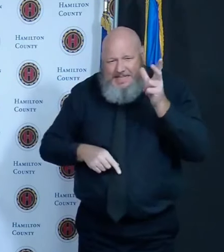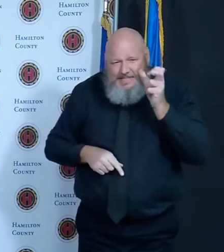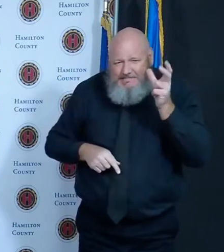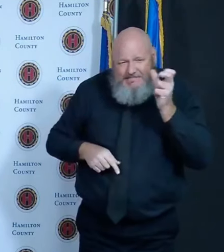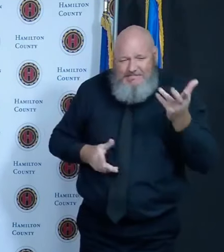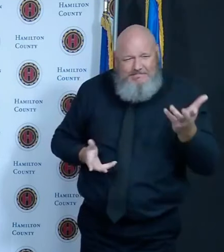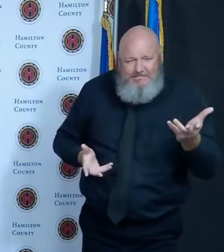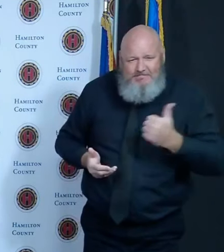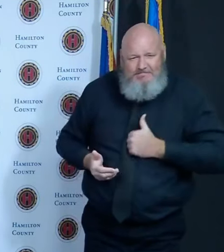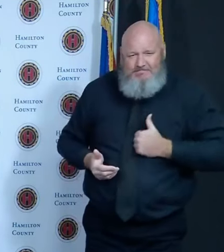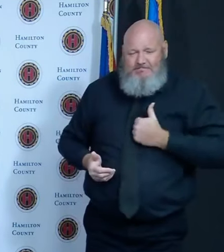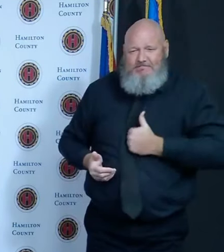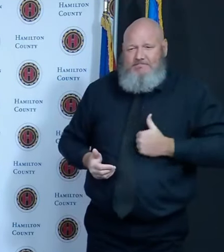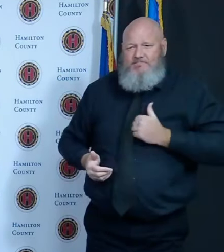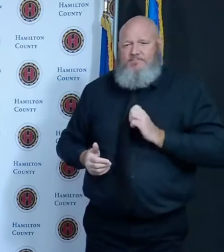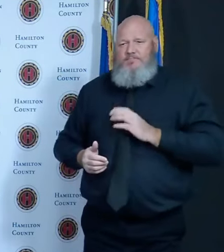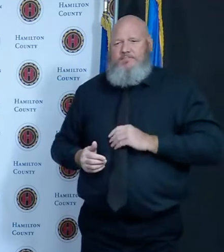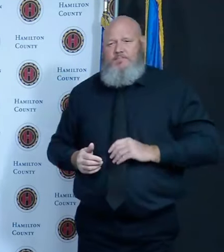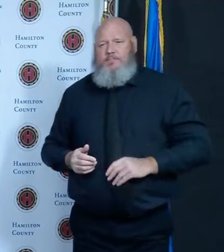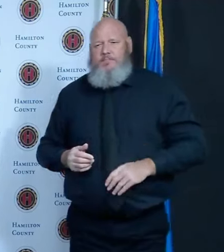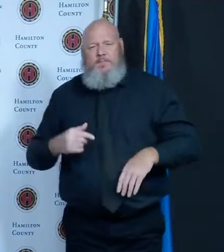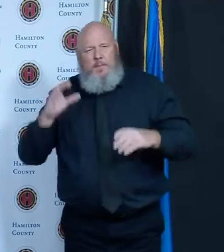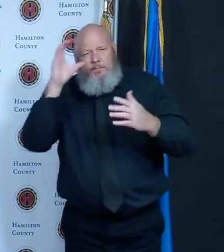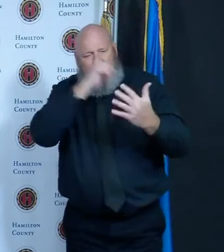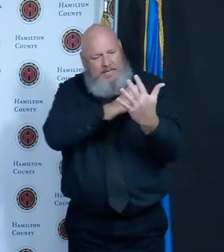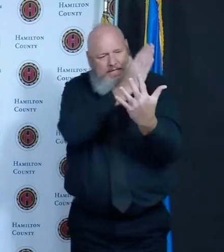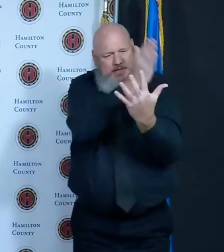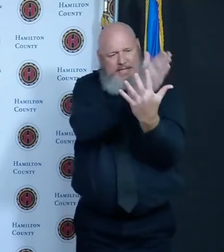catching some of what you're saying but not all of it so I tell you what I think